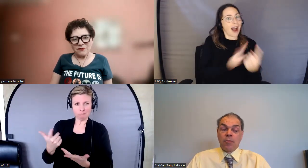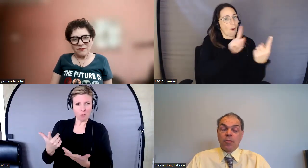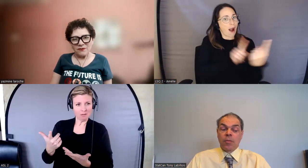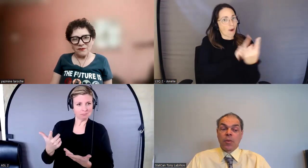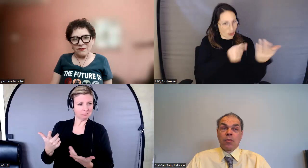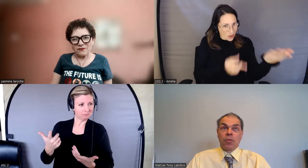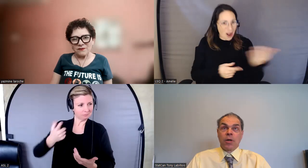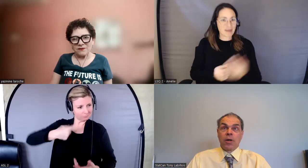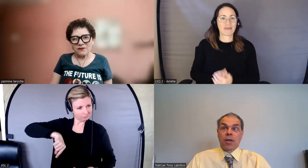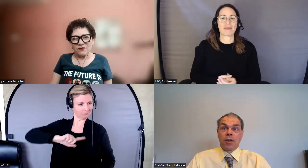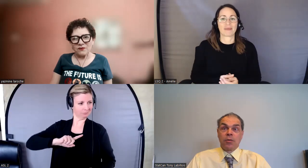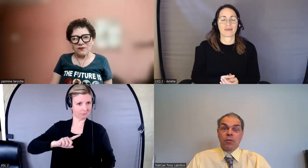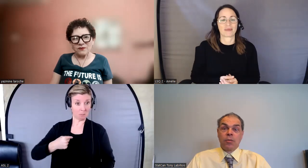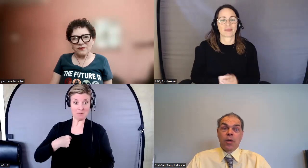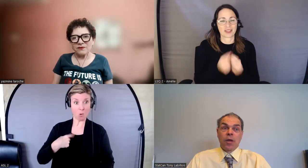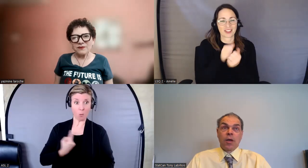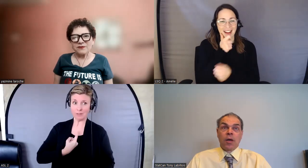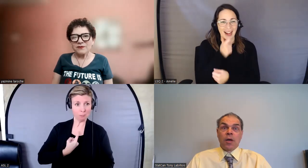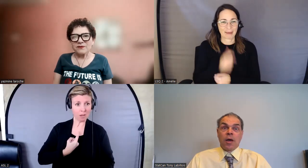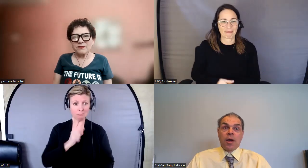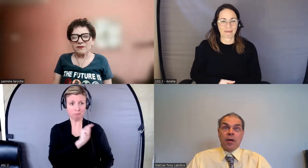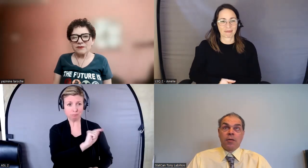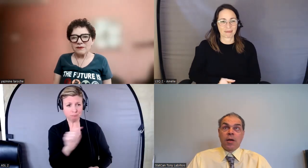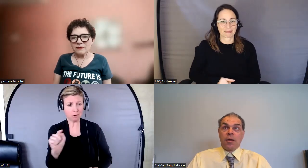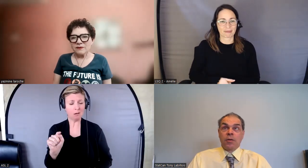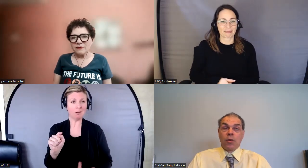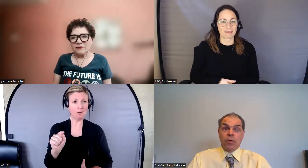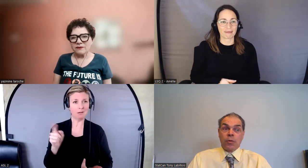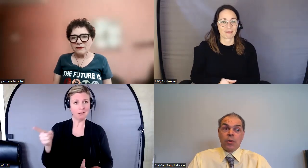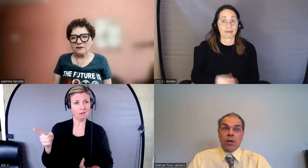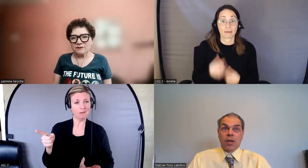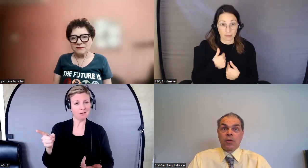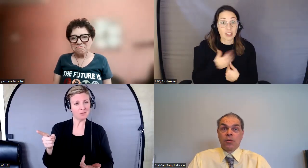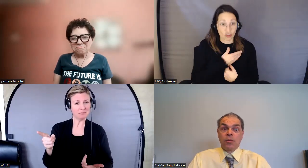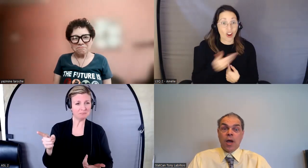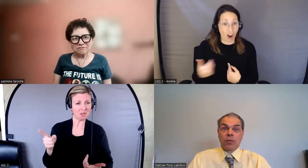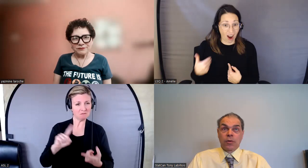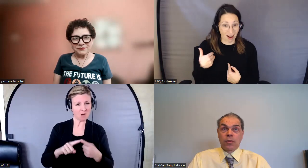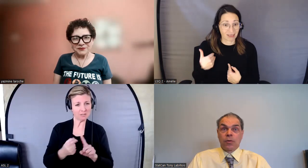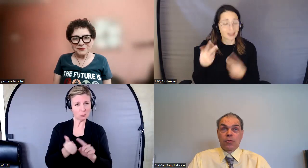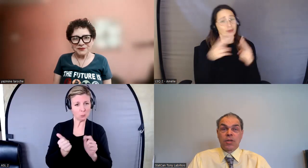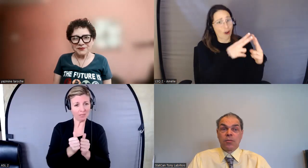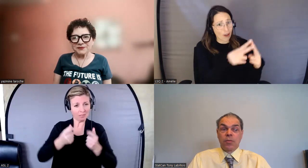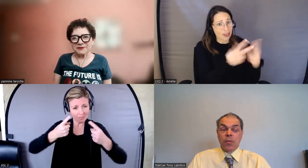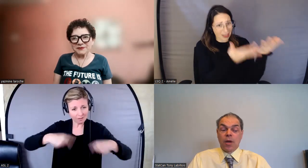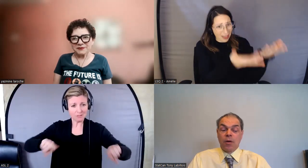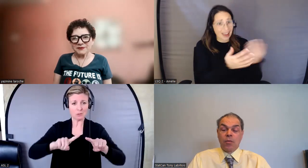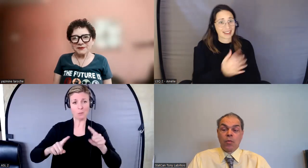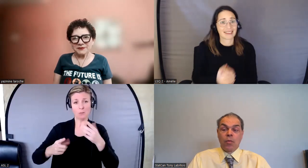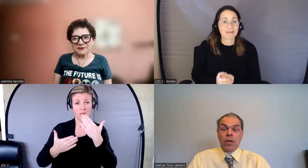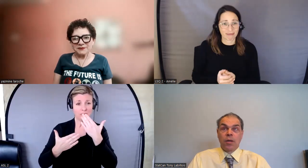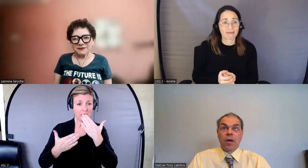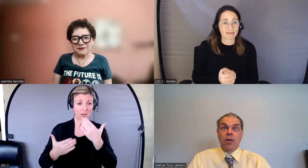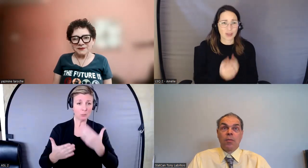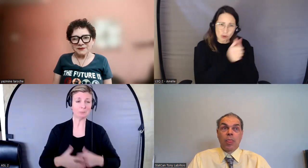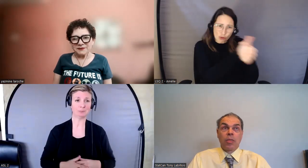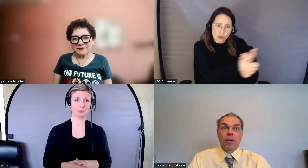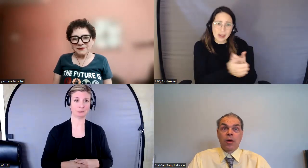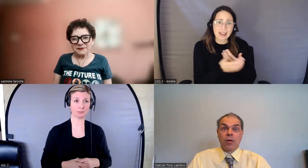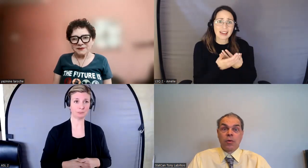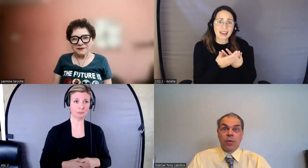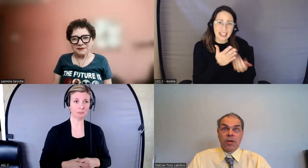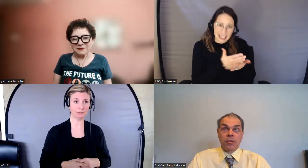um we're lucky to uh know you we're lucky to count on your wisdom we um we're privileged